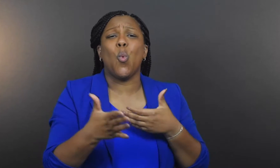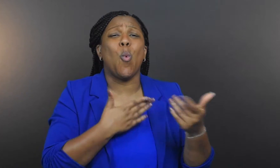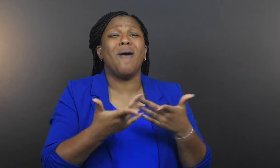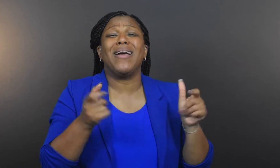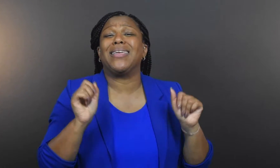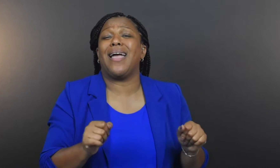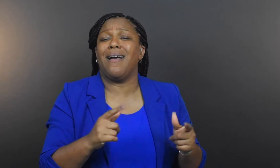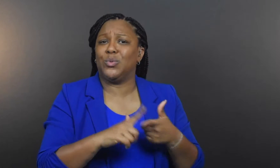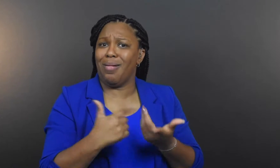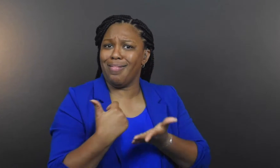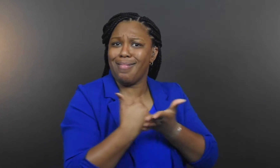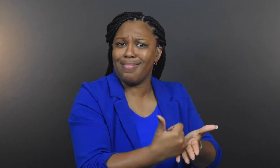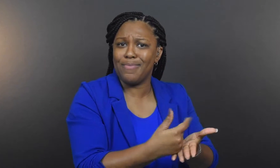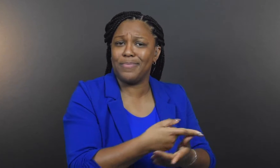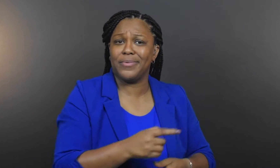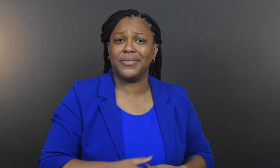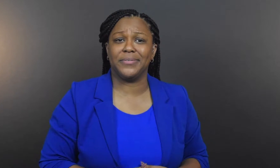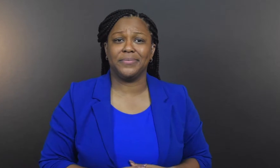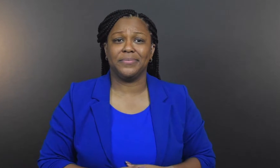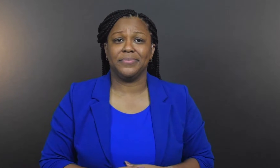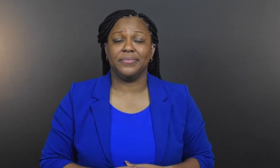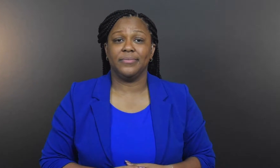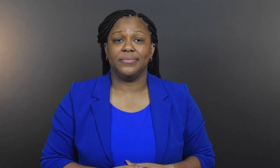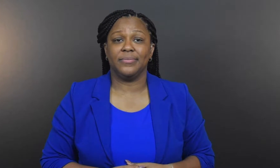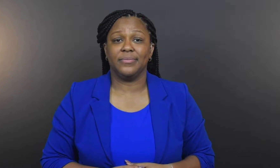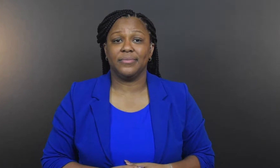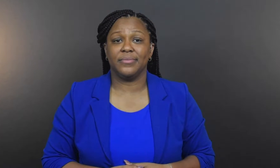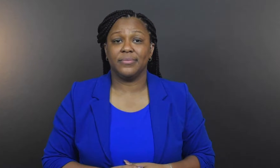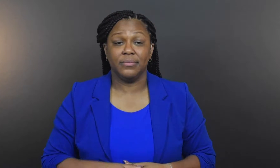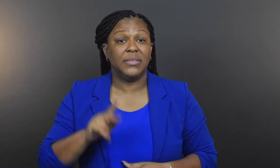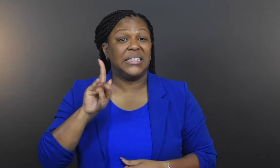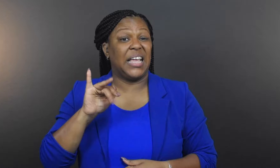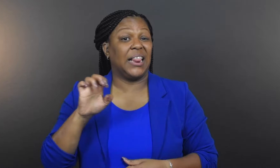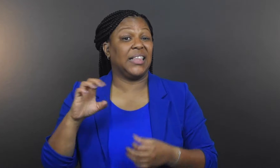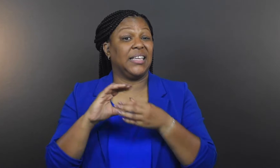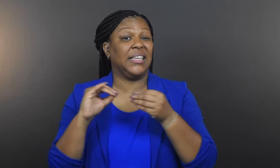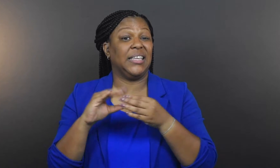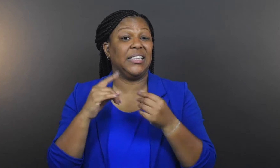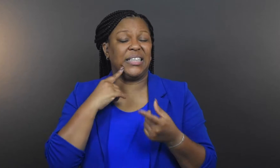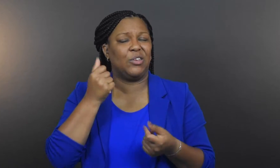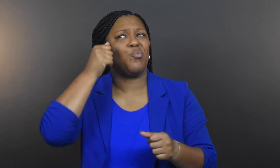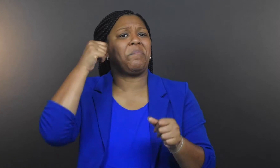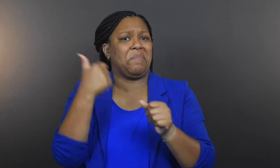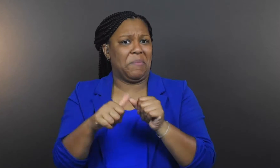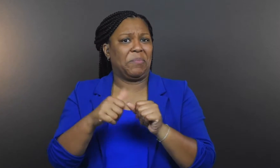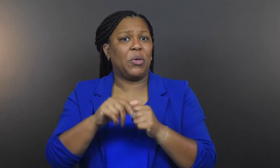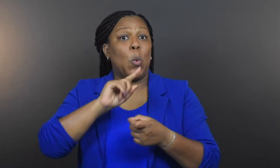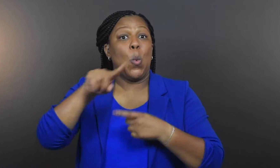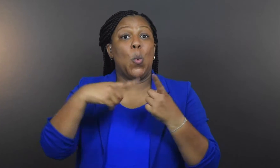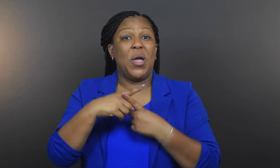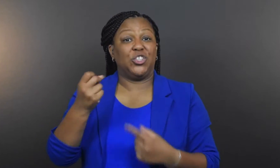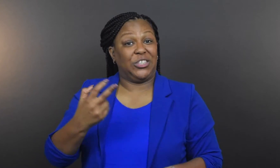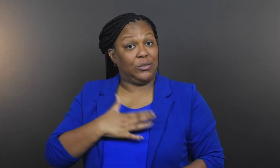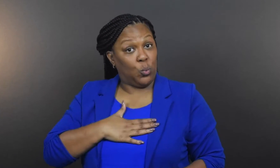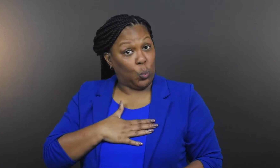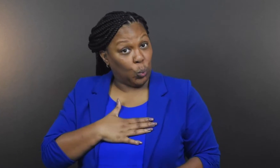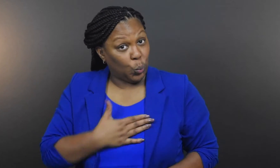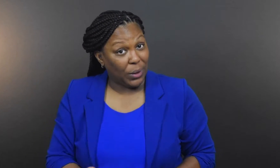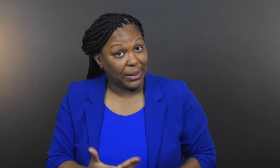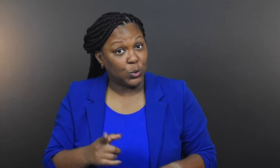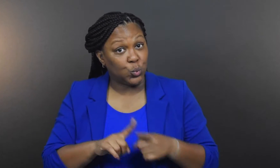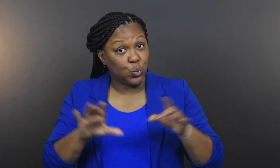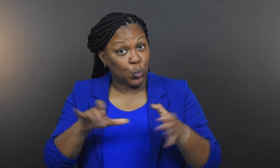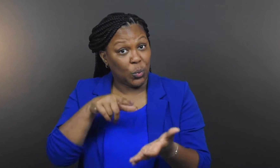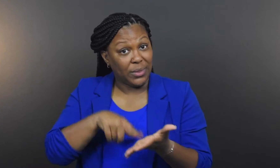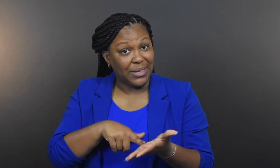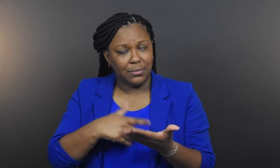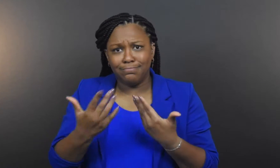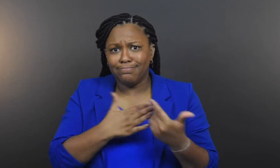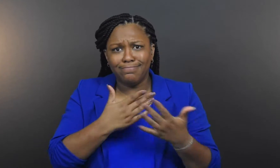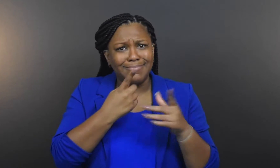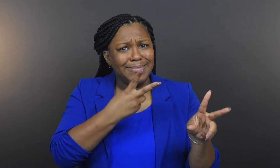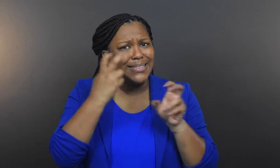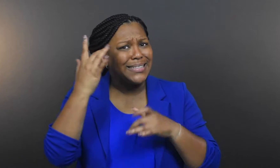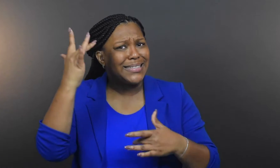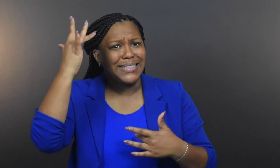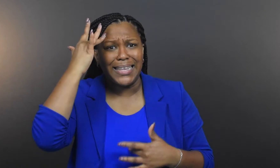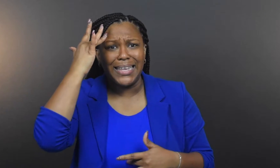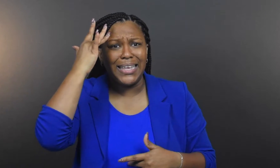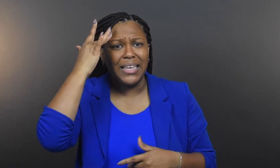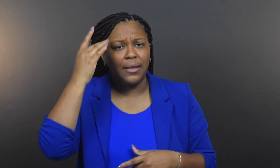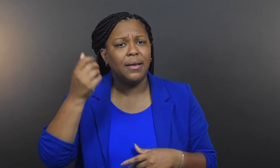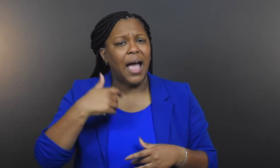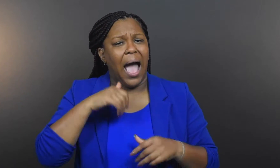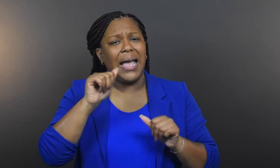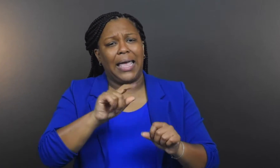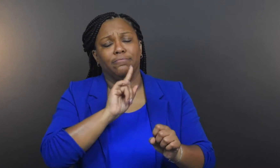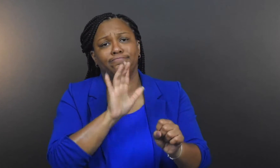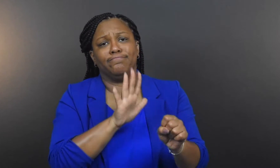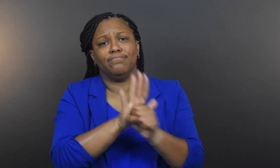“If she’s willing to do this being so sick, I can certainly step outside my comfort